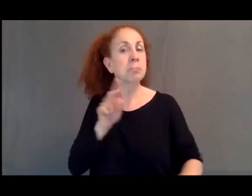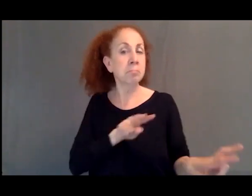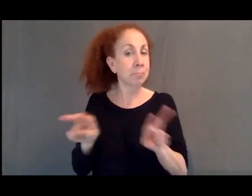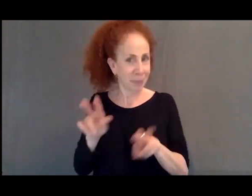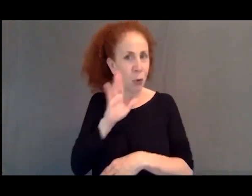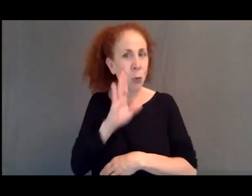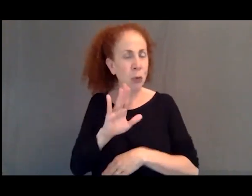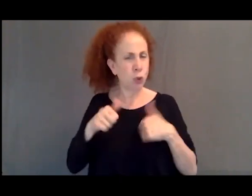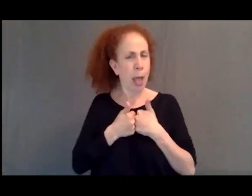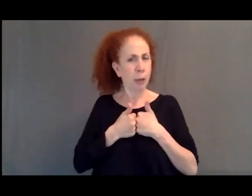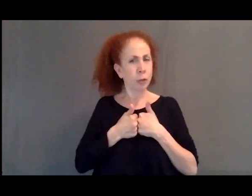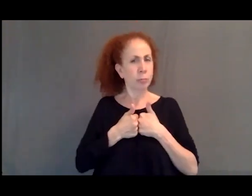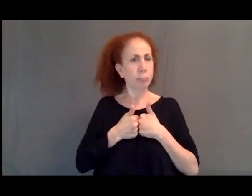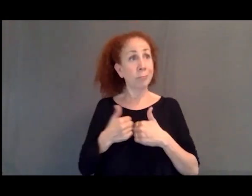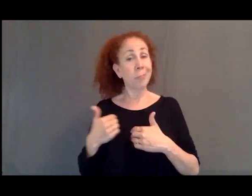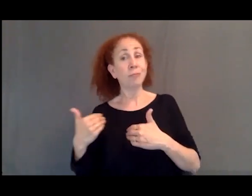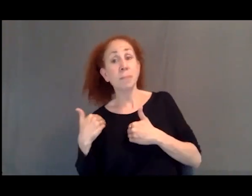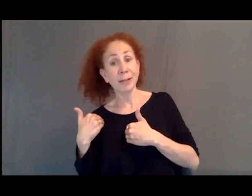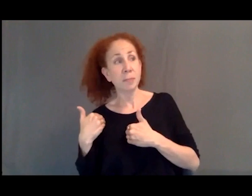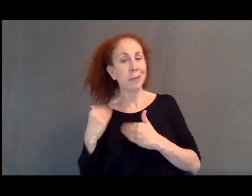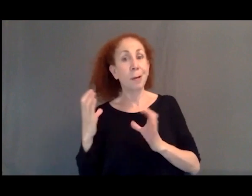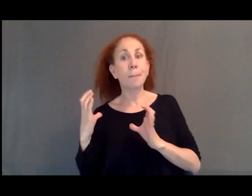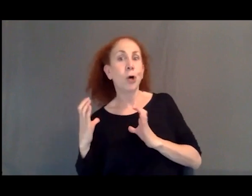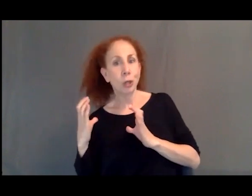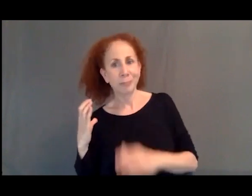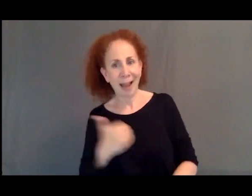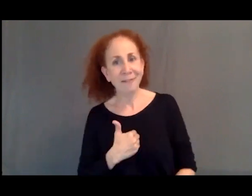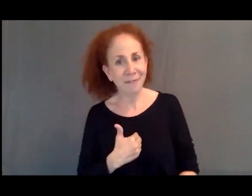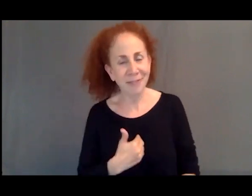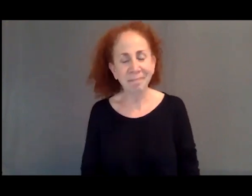So there's a real challenge, responsibility, burden there, and so on.